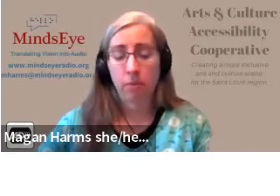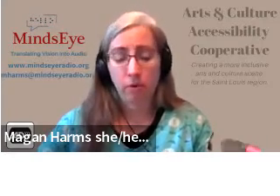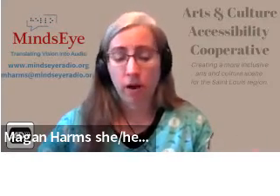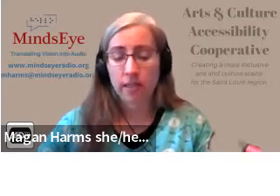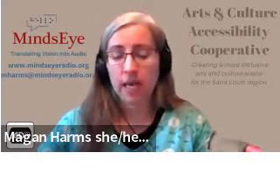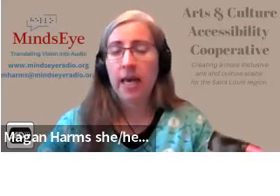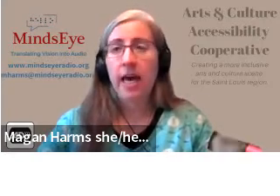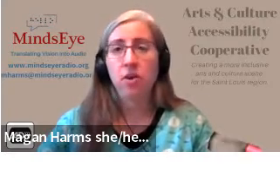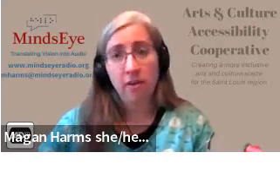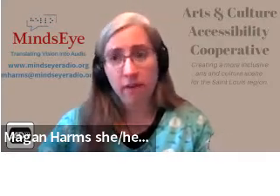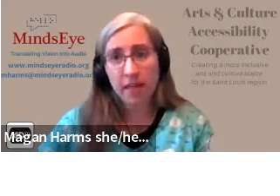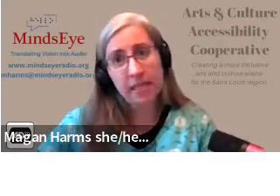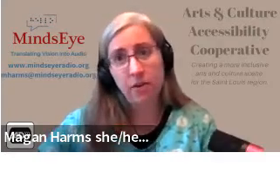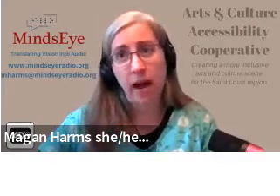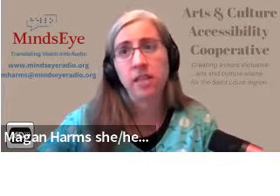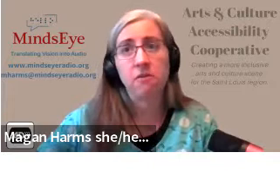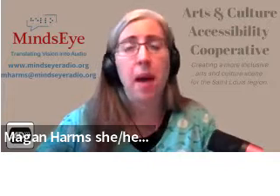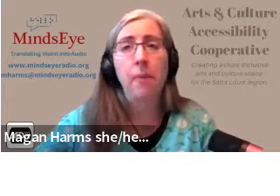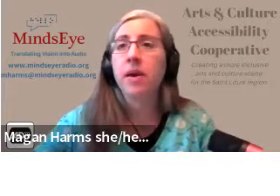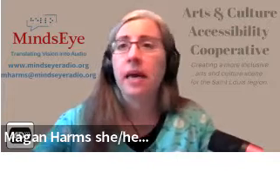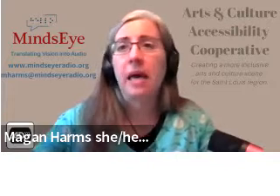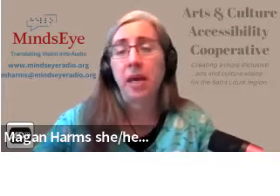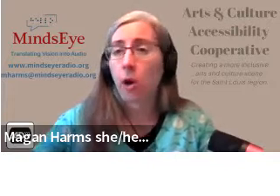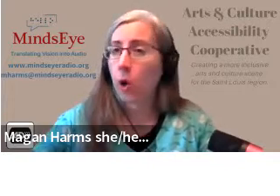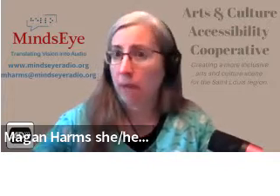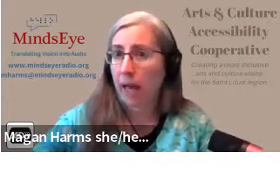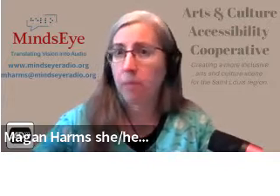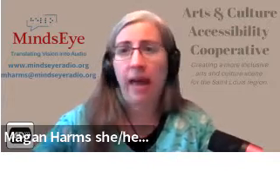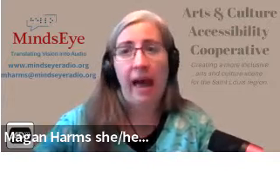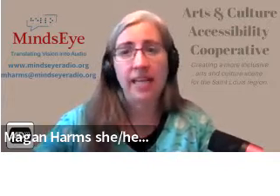before us. Make your own at